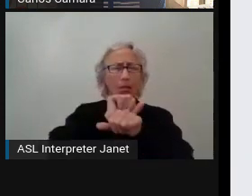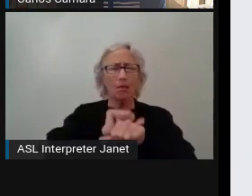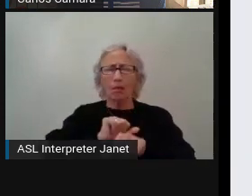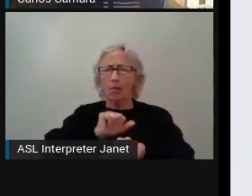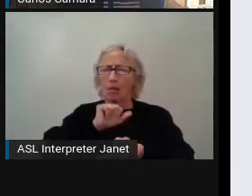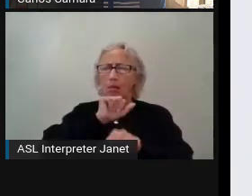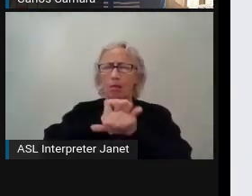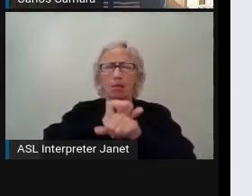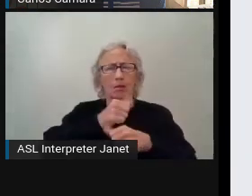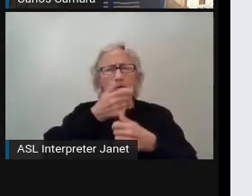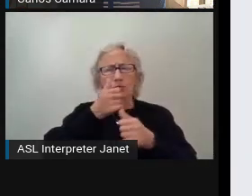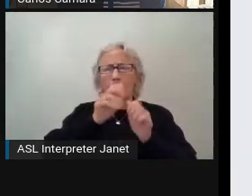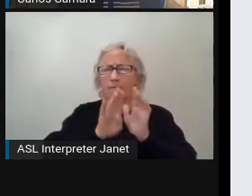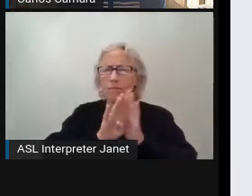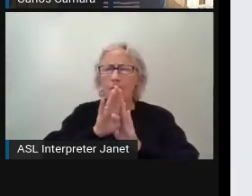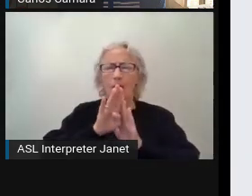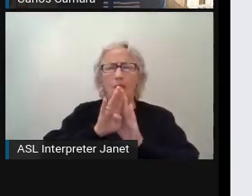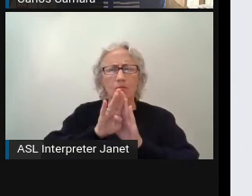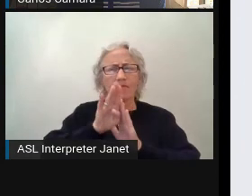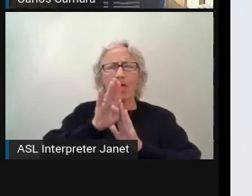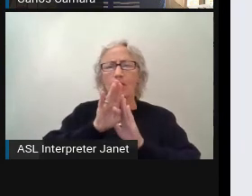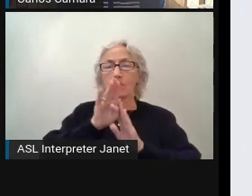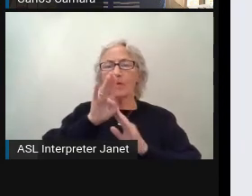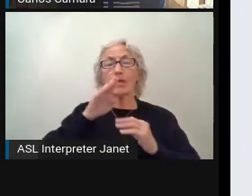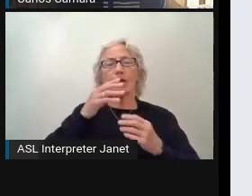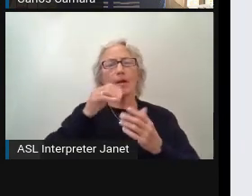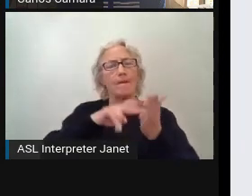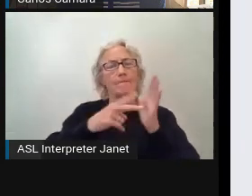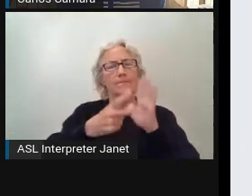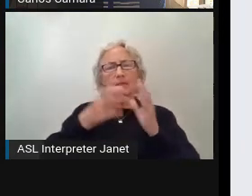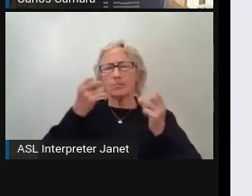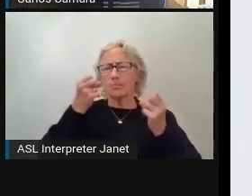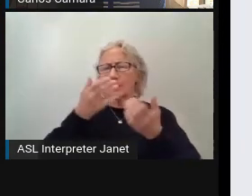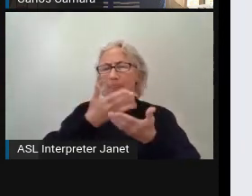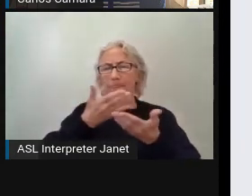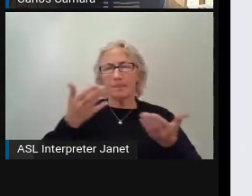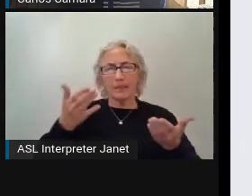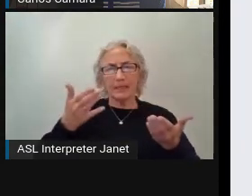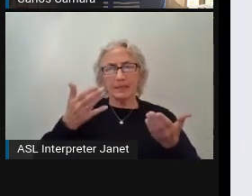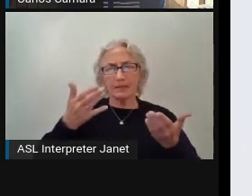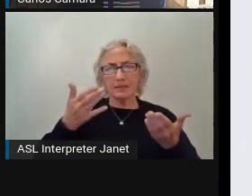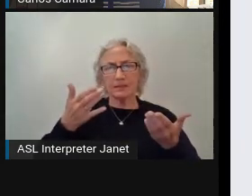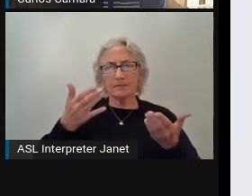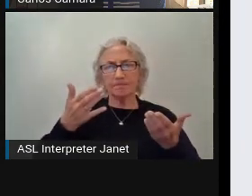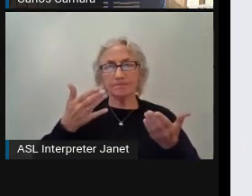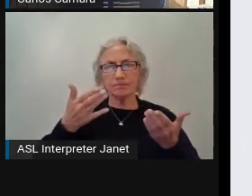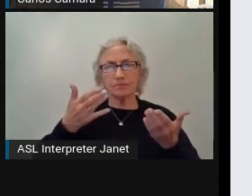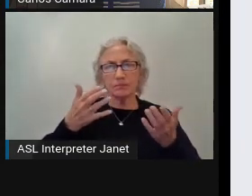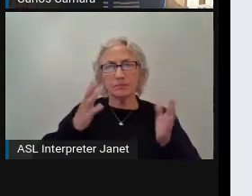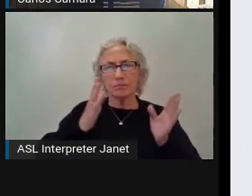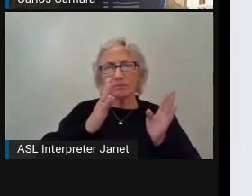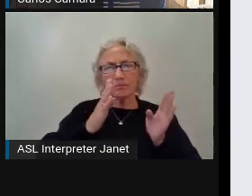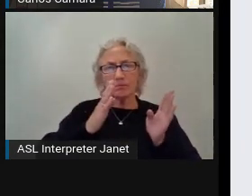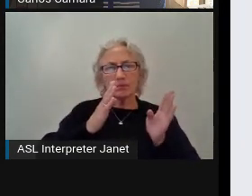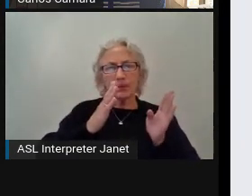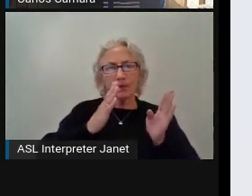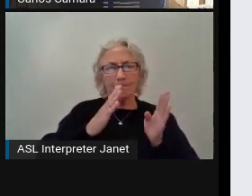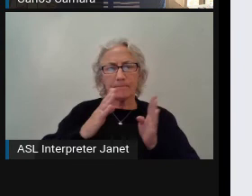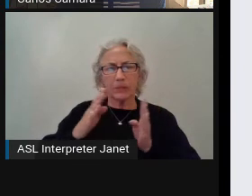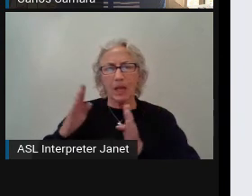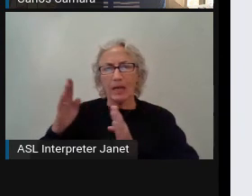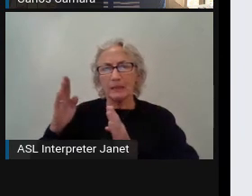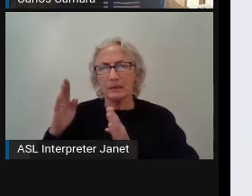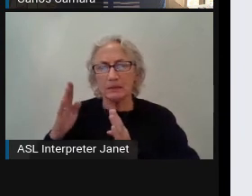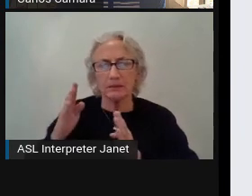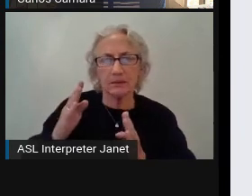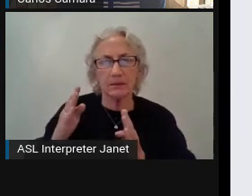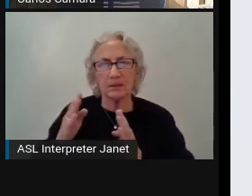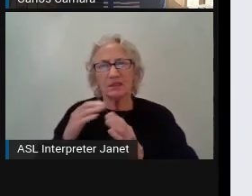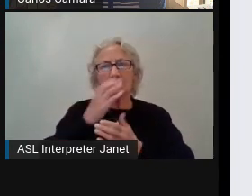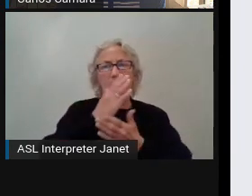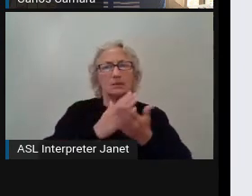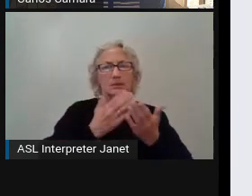It means that lots of things you plant in 2013 did not even make it